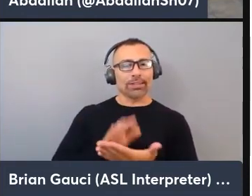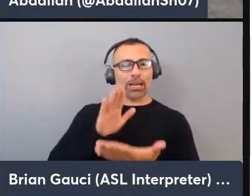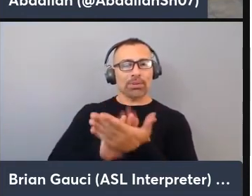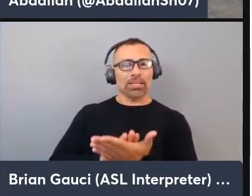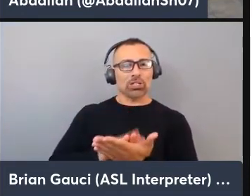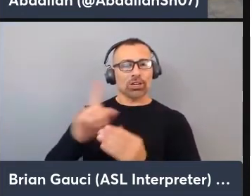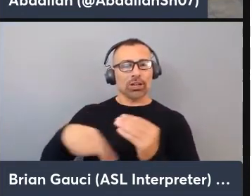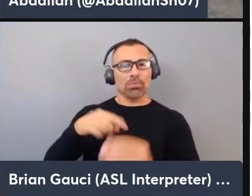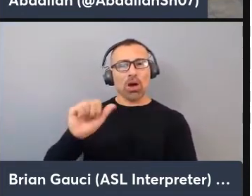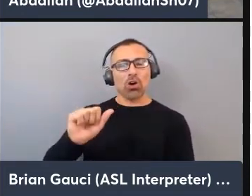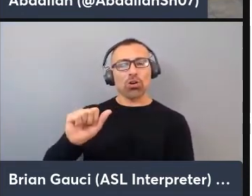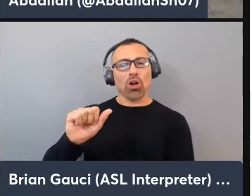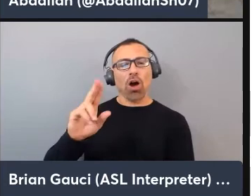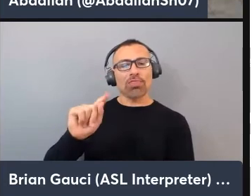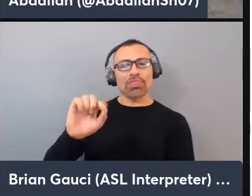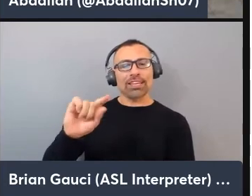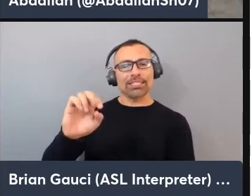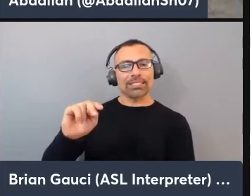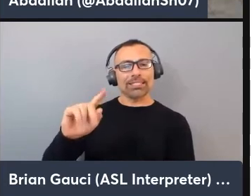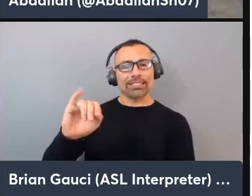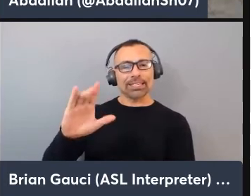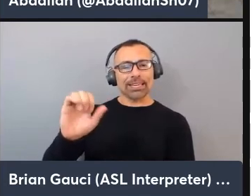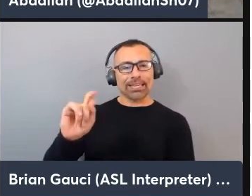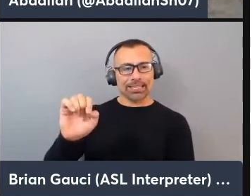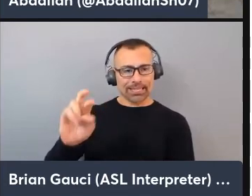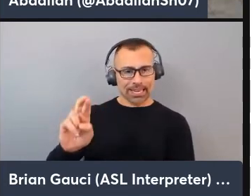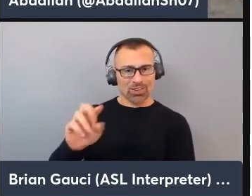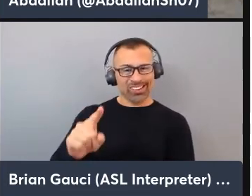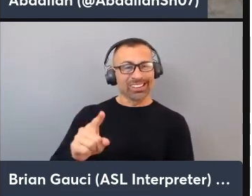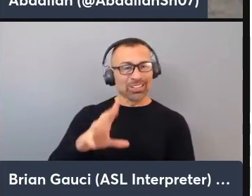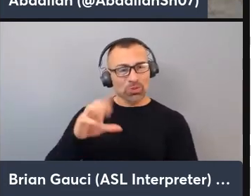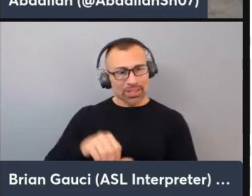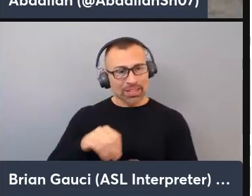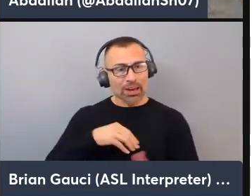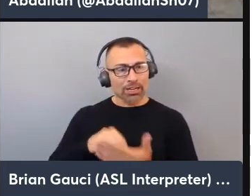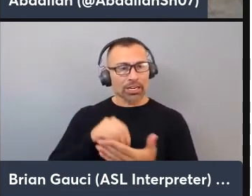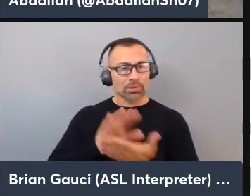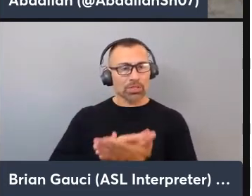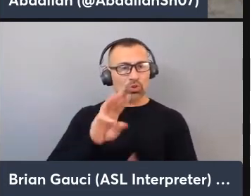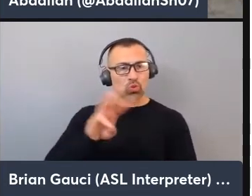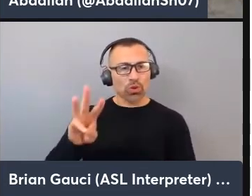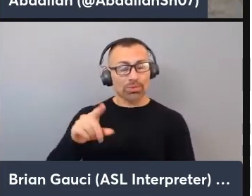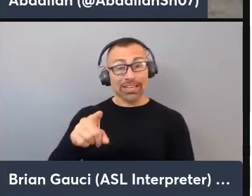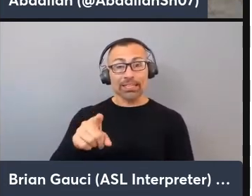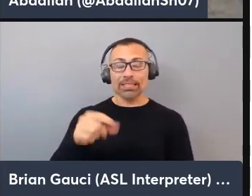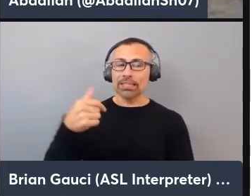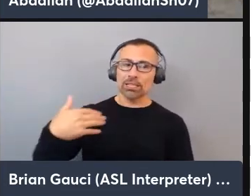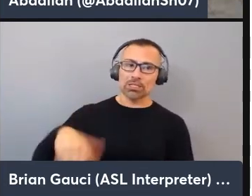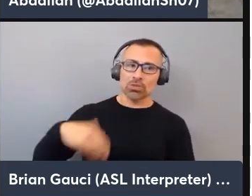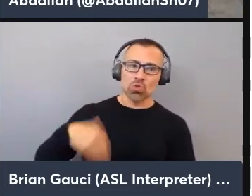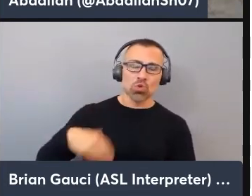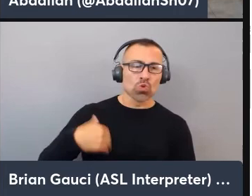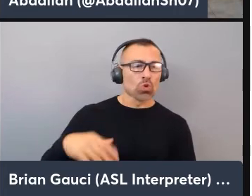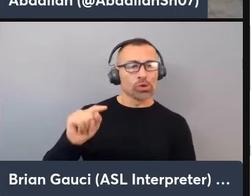and I wanted to share it because it really is such a powerful tool for you as a Flutter developer. If you really wanna be able